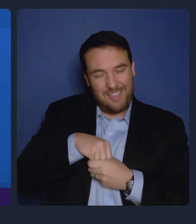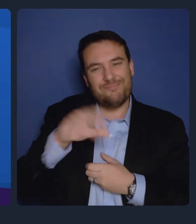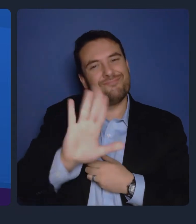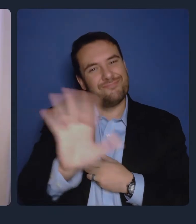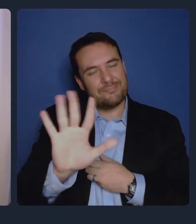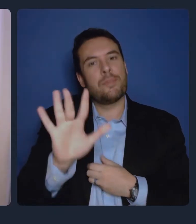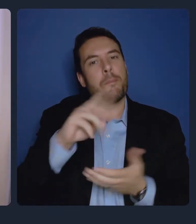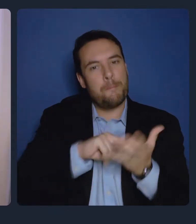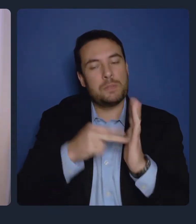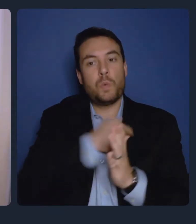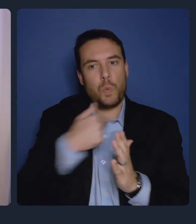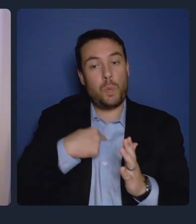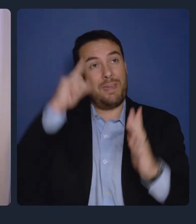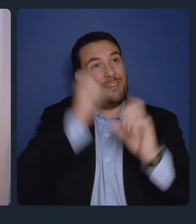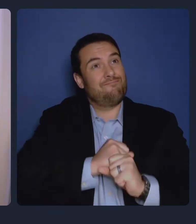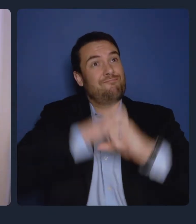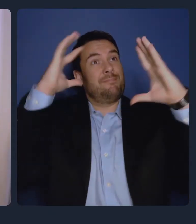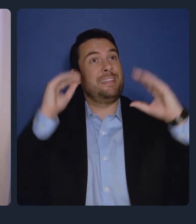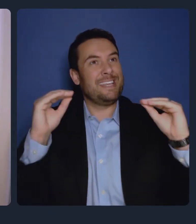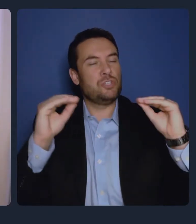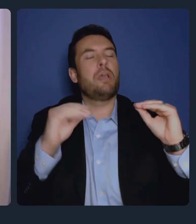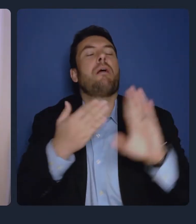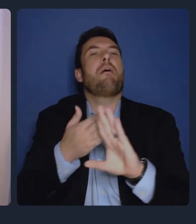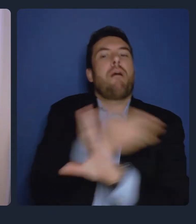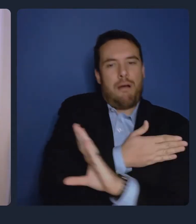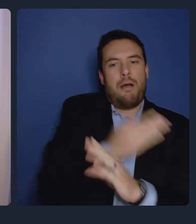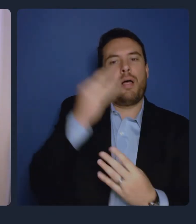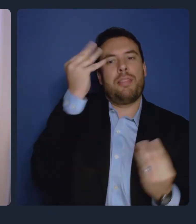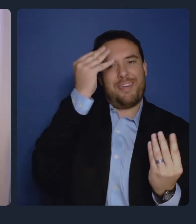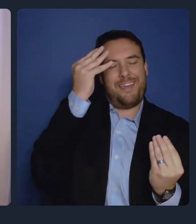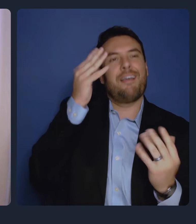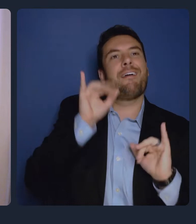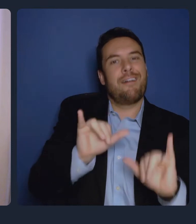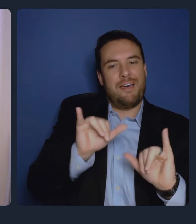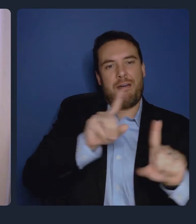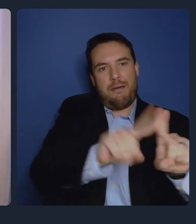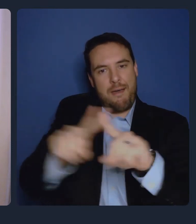We can be proactive in our design if we come into it with that mindset that there is variability